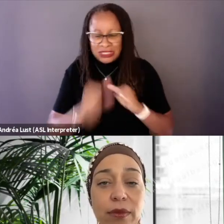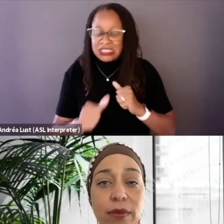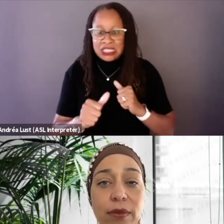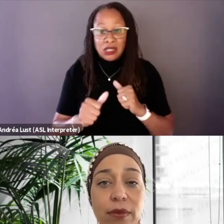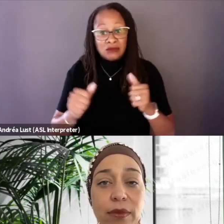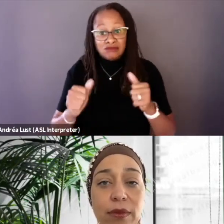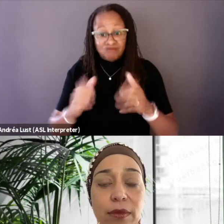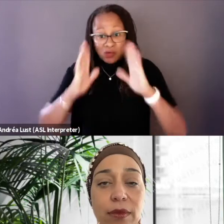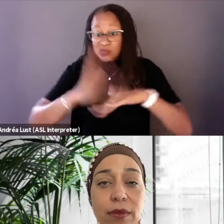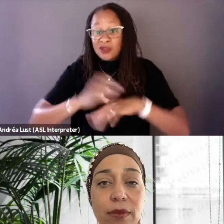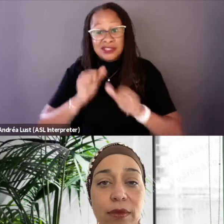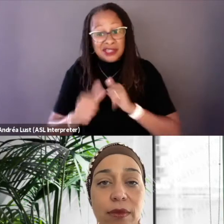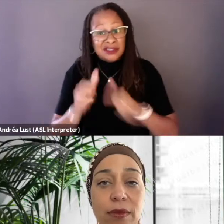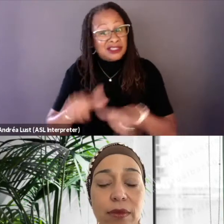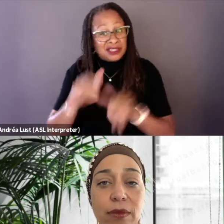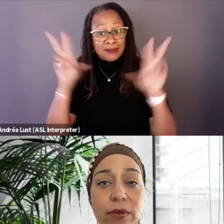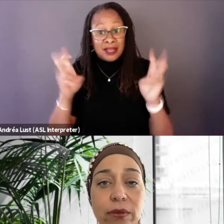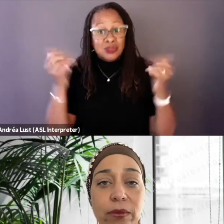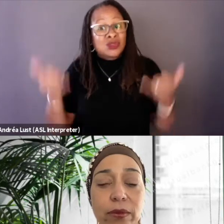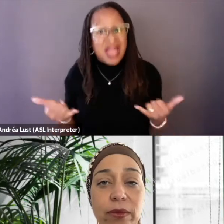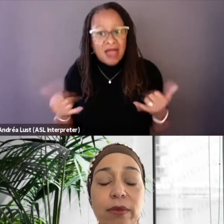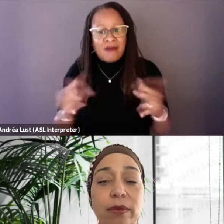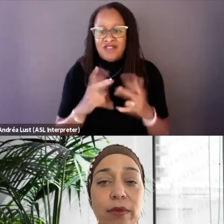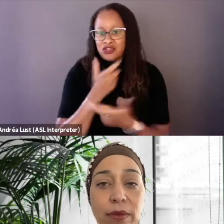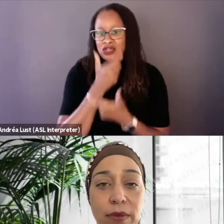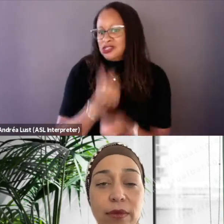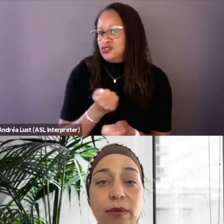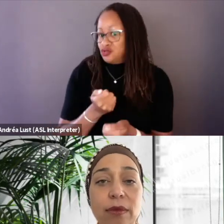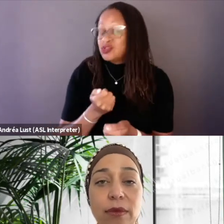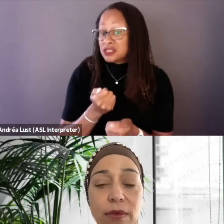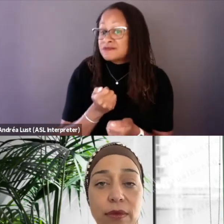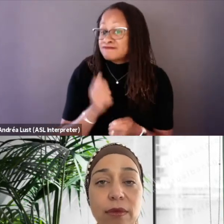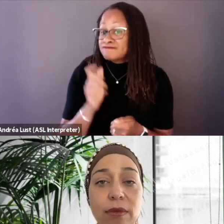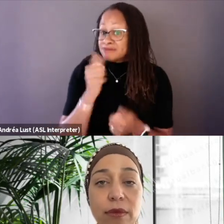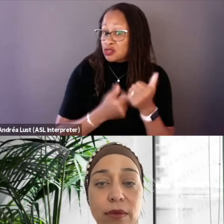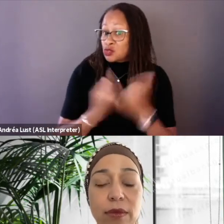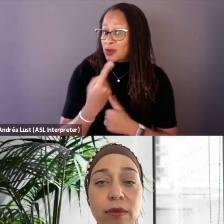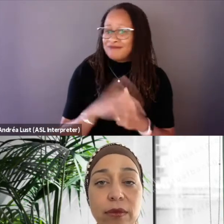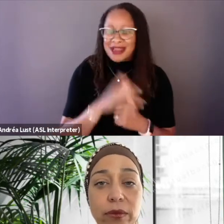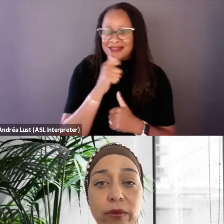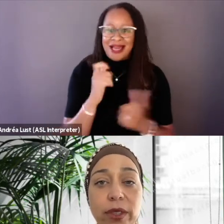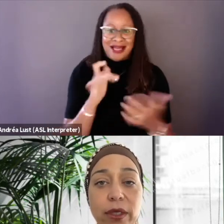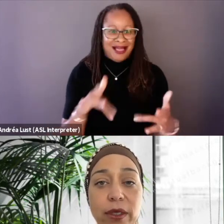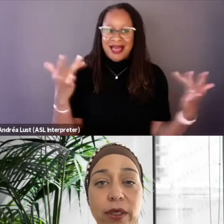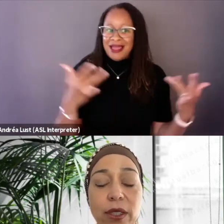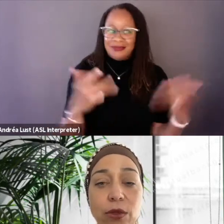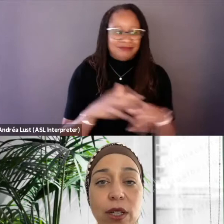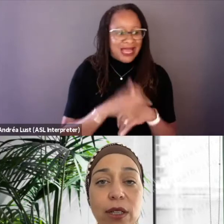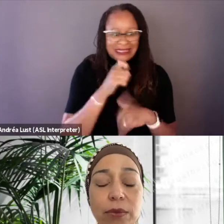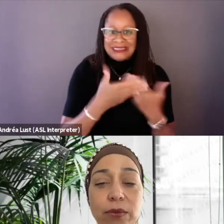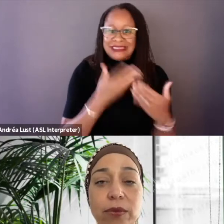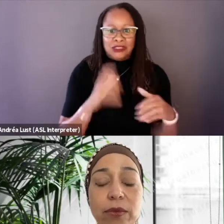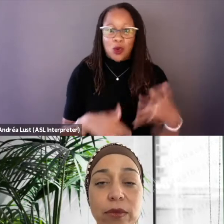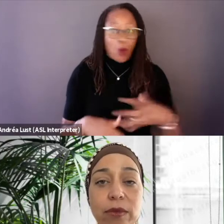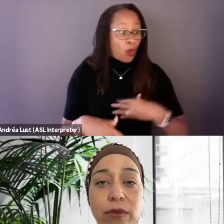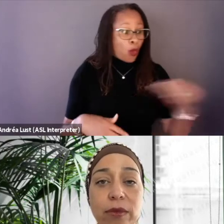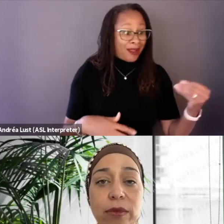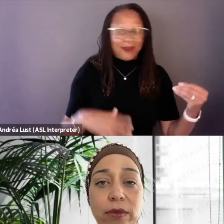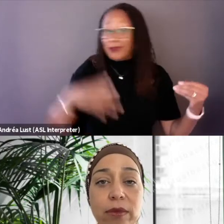you know, that are very interesting and not just easily white and black, you know. They're a little more complicated and layered